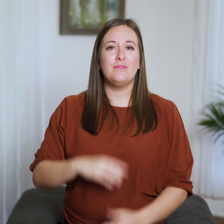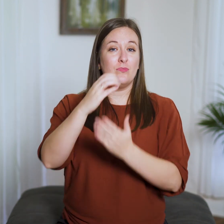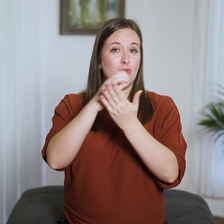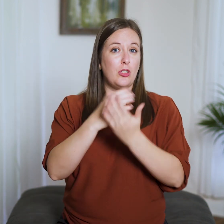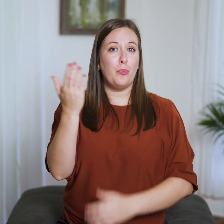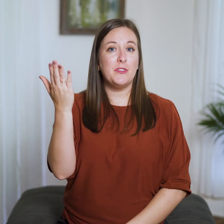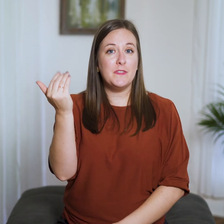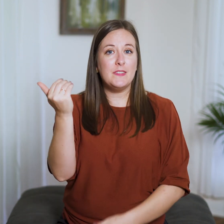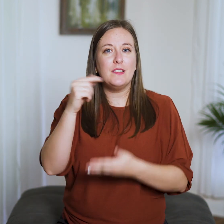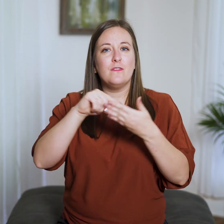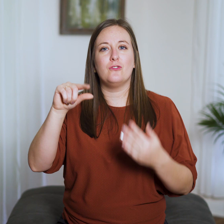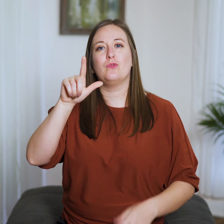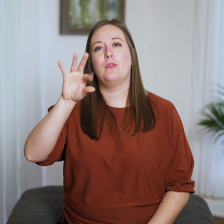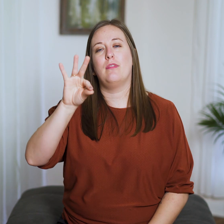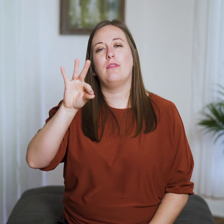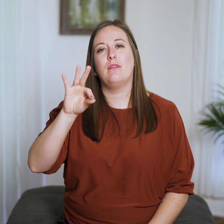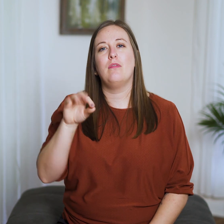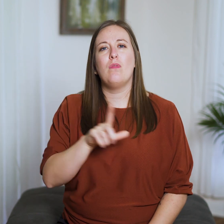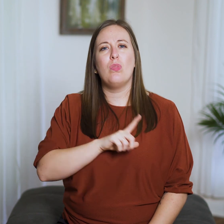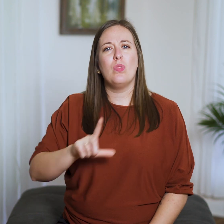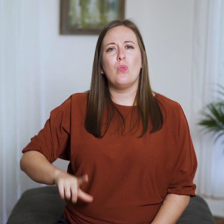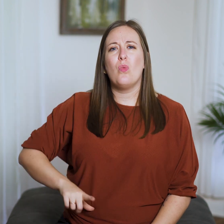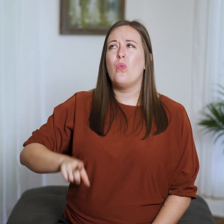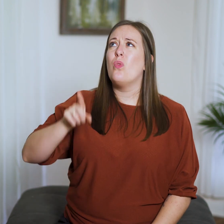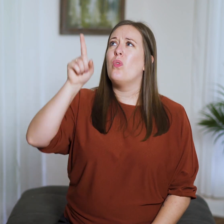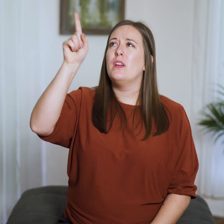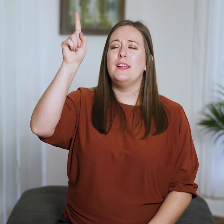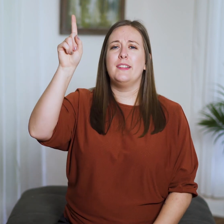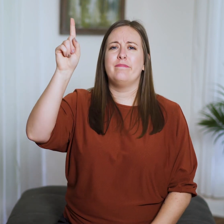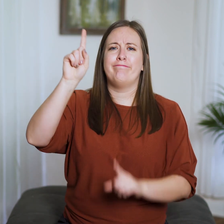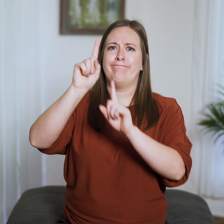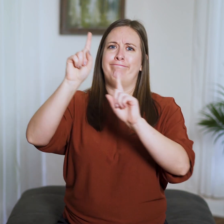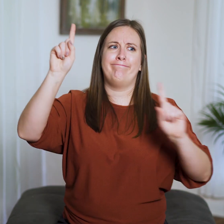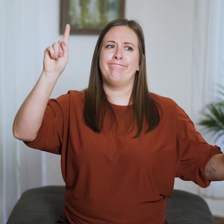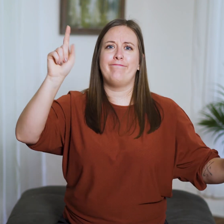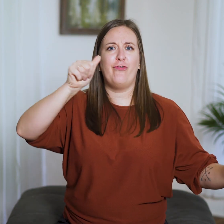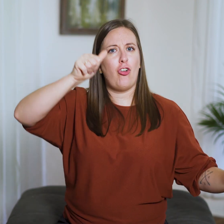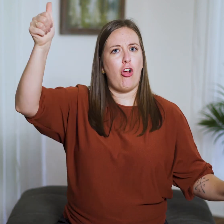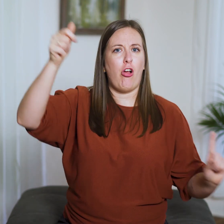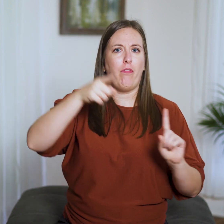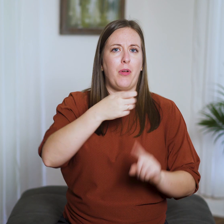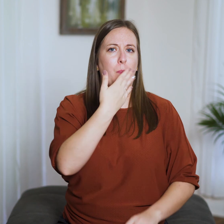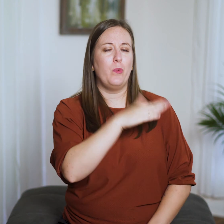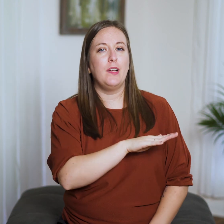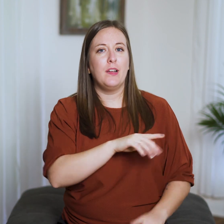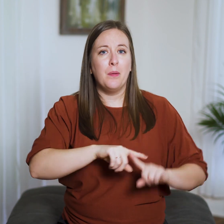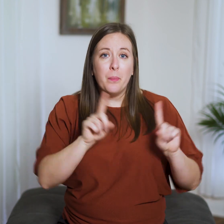“The LORD is far from the wicked,